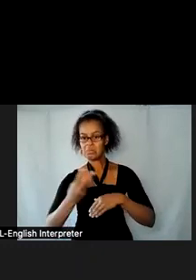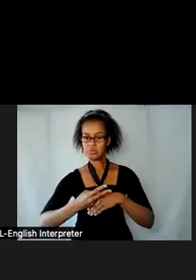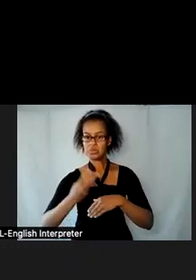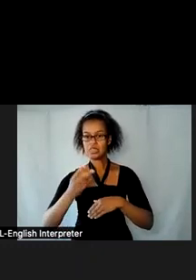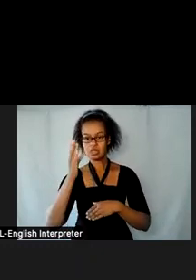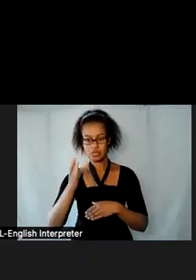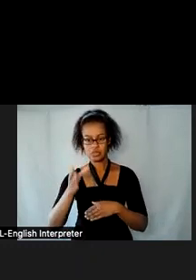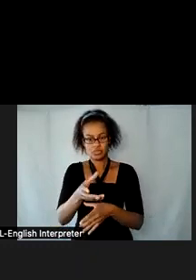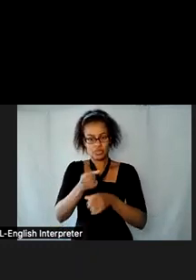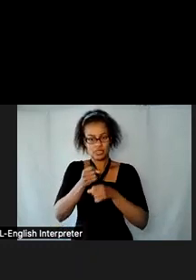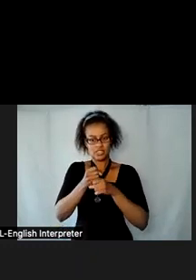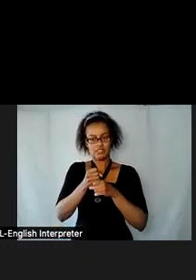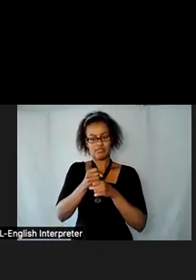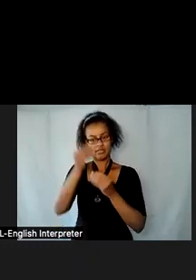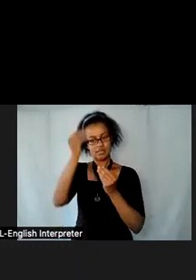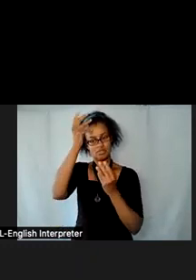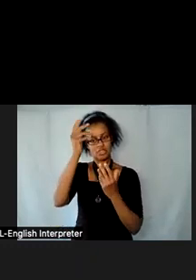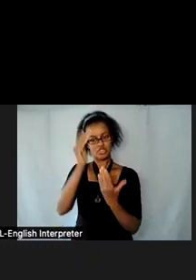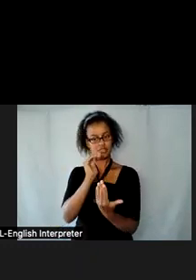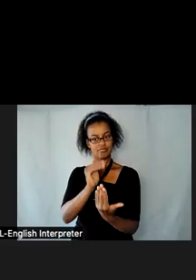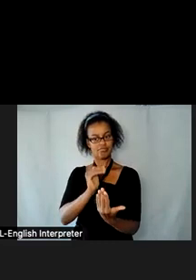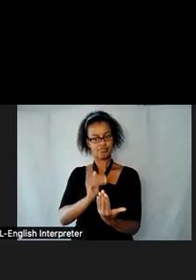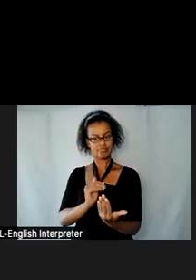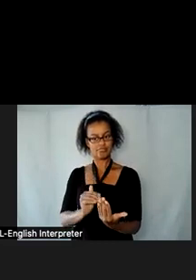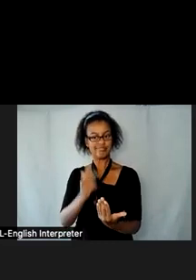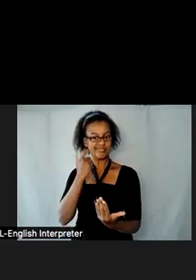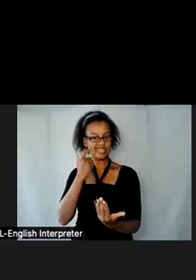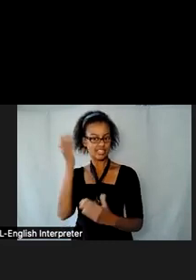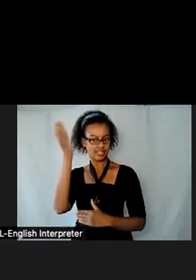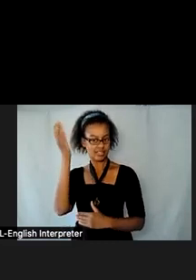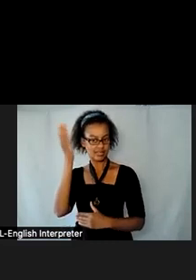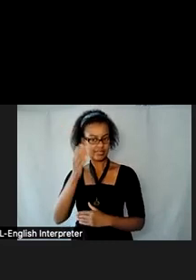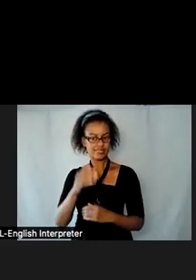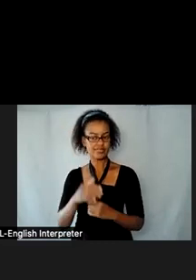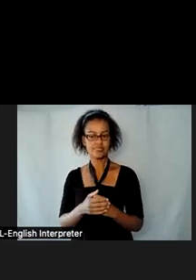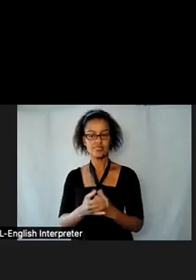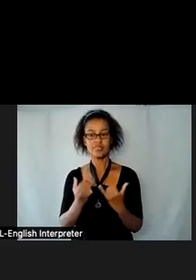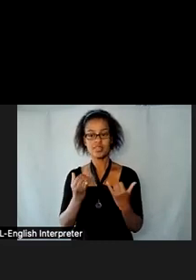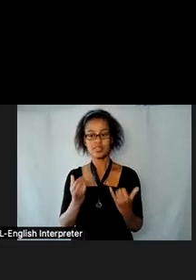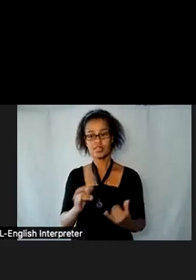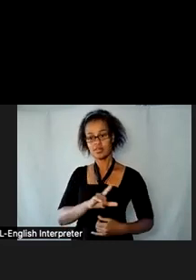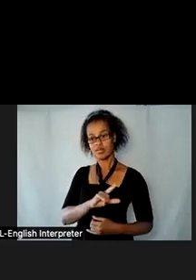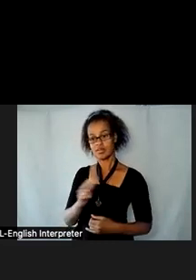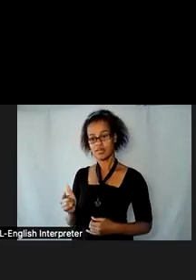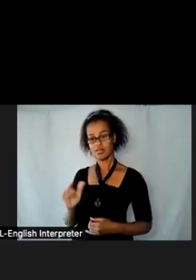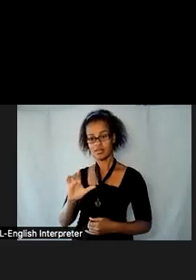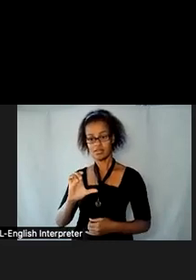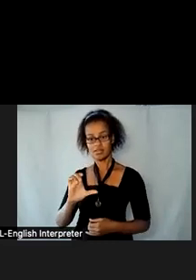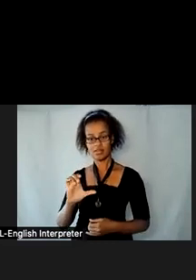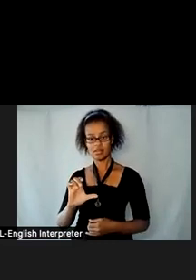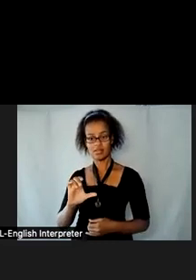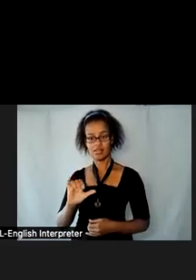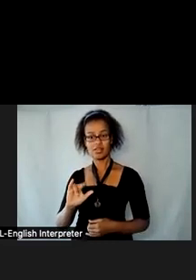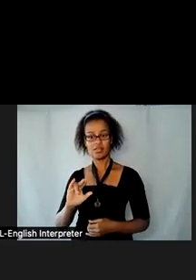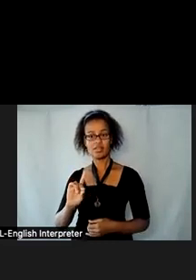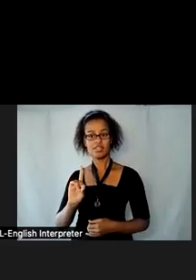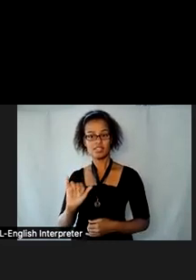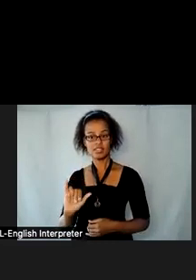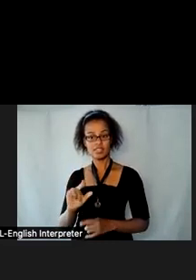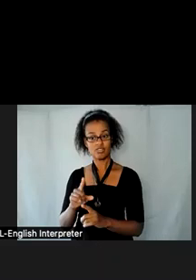And now I am going to turn it over to Cindy from Park people. Over to you Cindy.